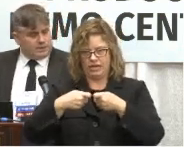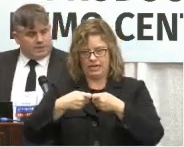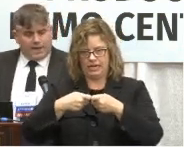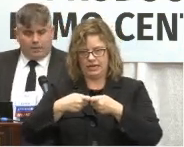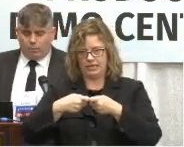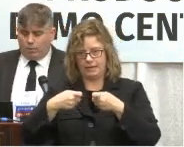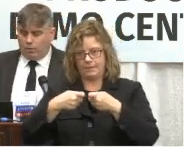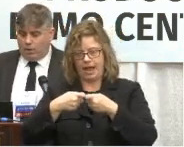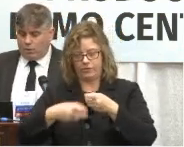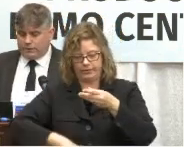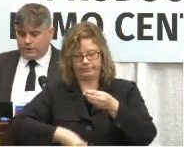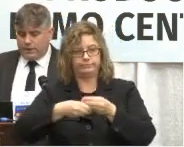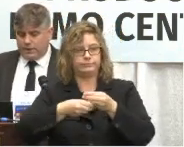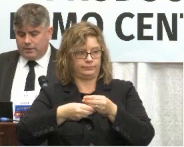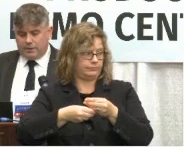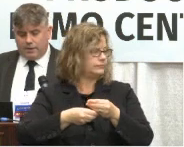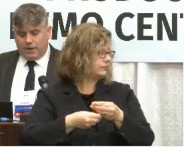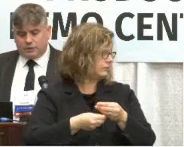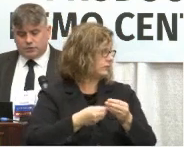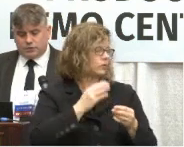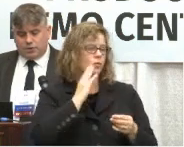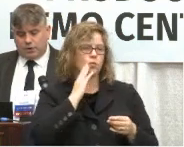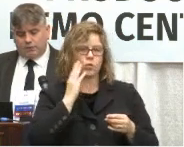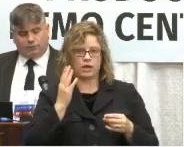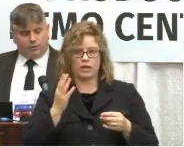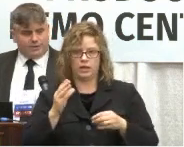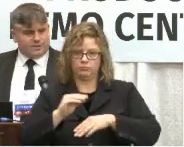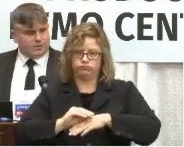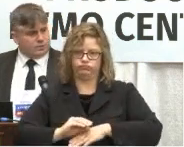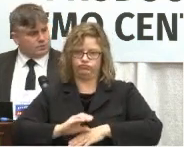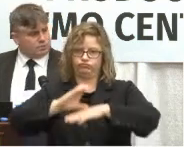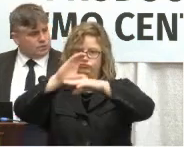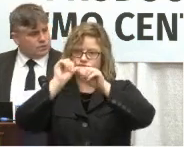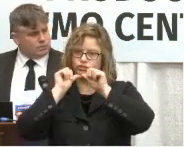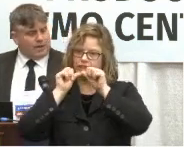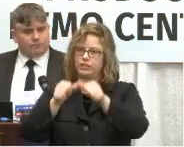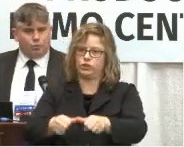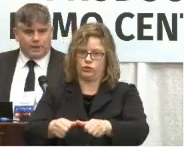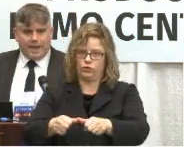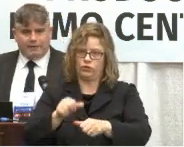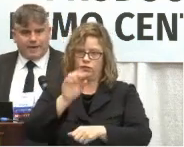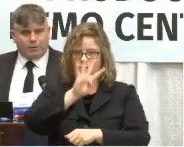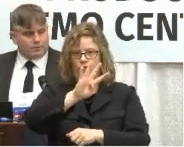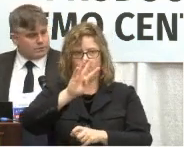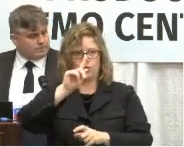that will hold a charge for continuous use around 4 1/2 hours.